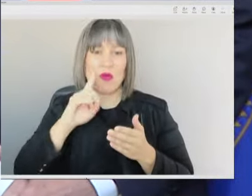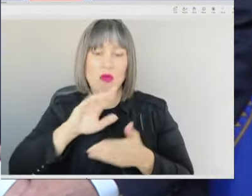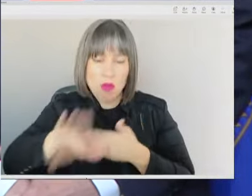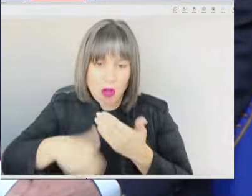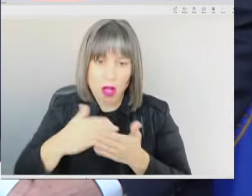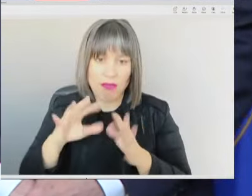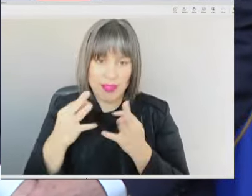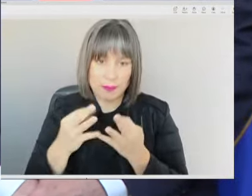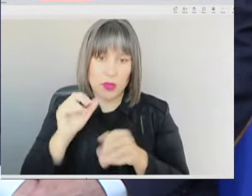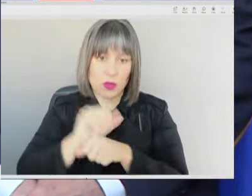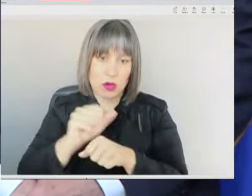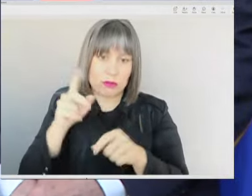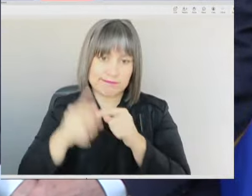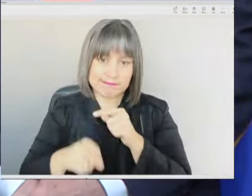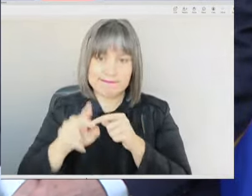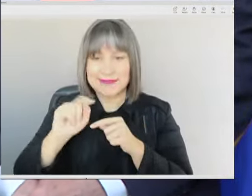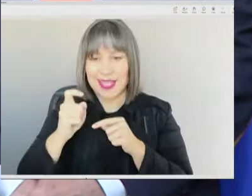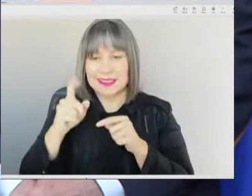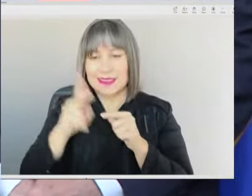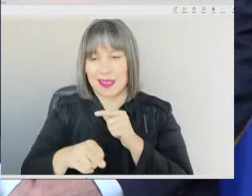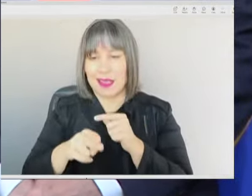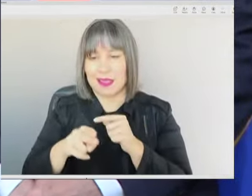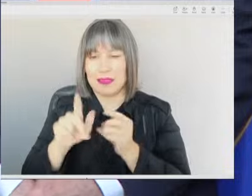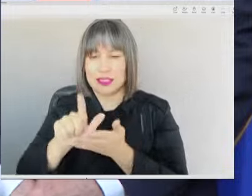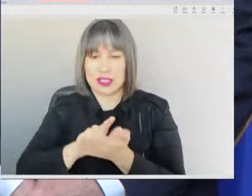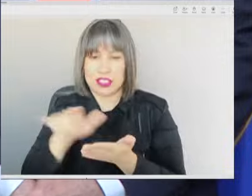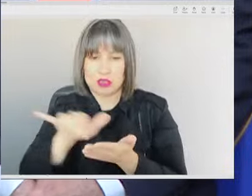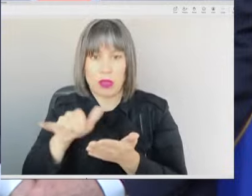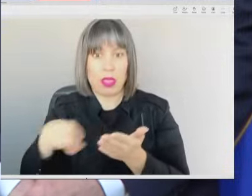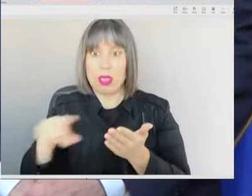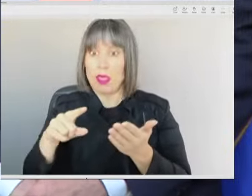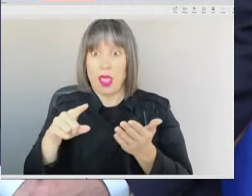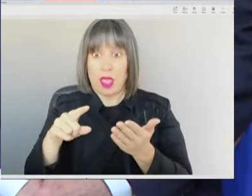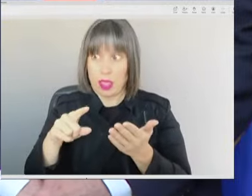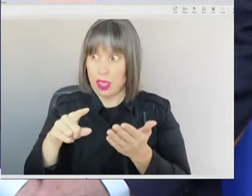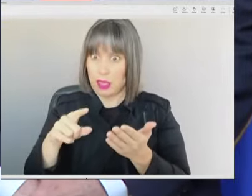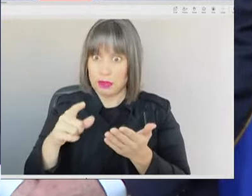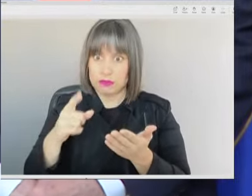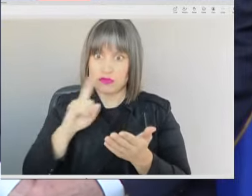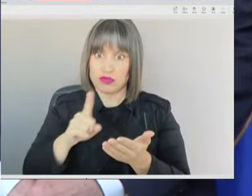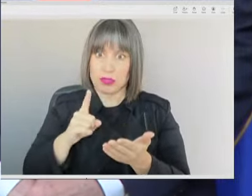changes as well. So they stood up even above and beyond the community engagement requirements.